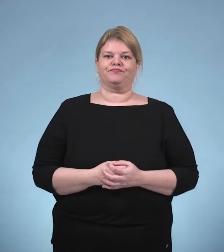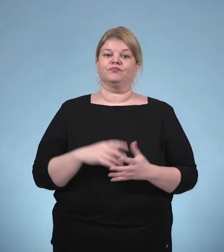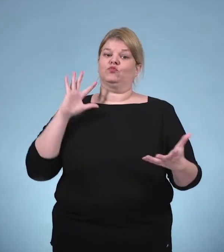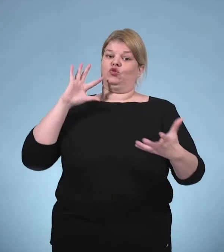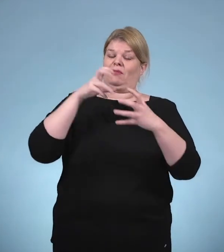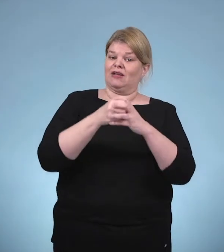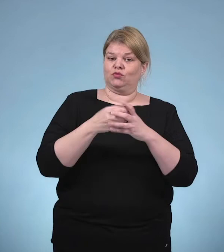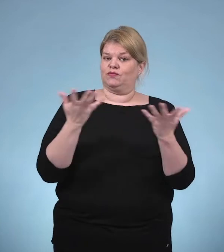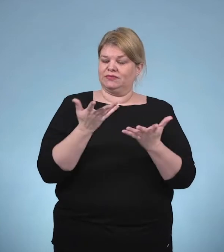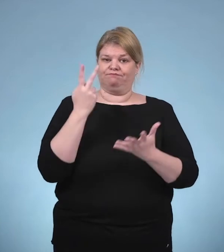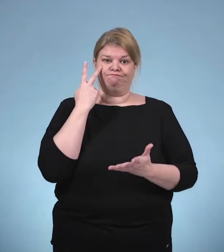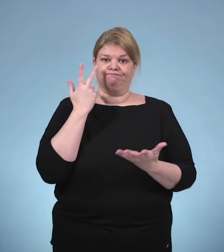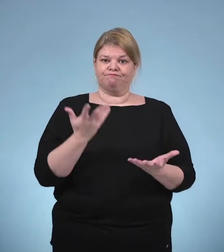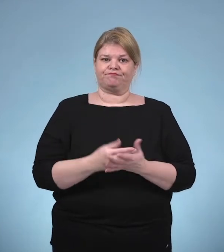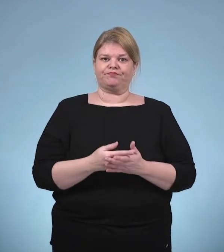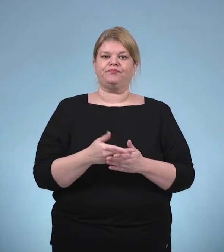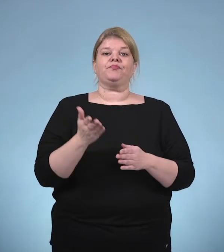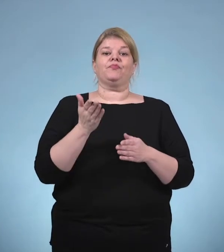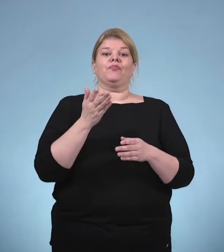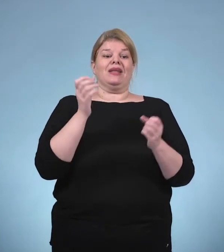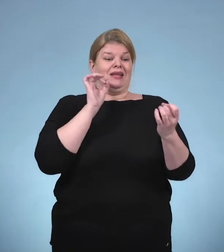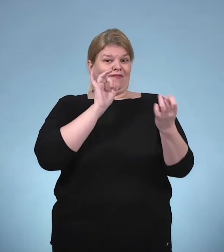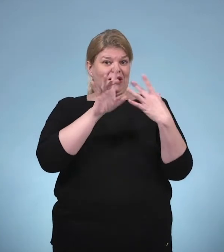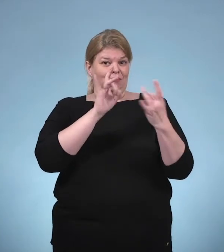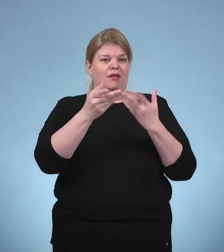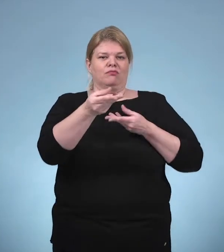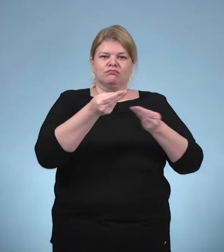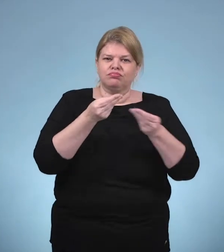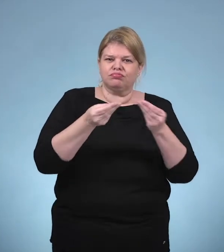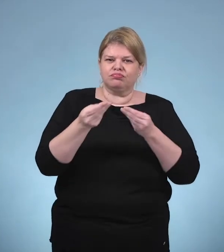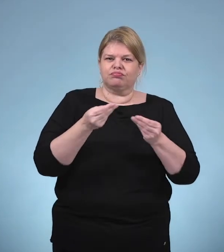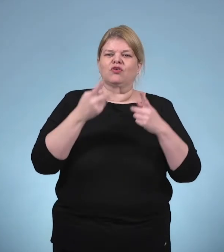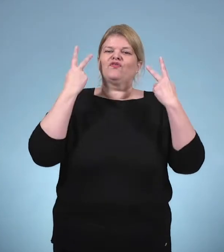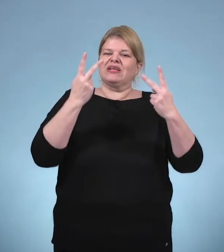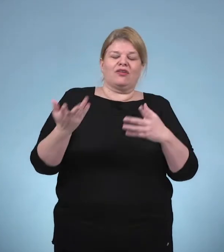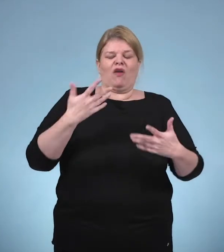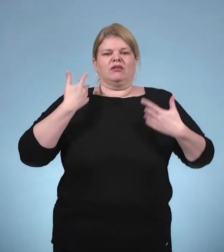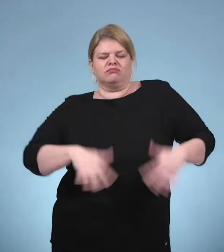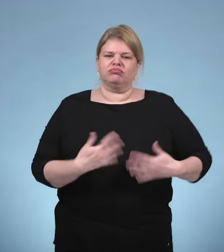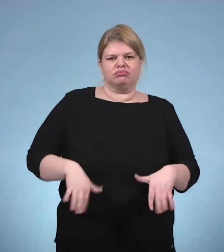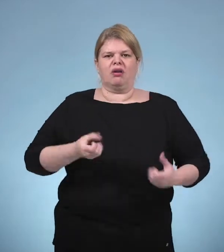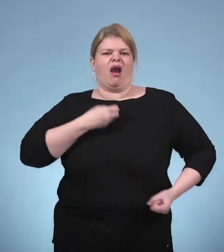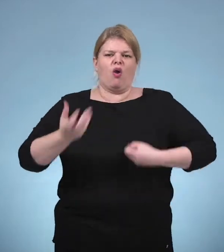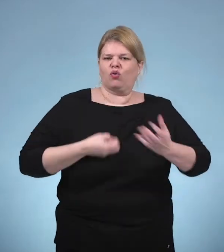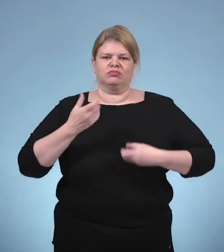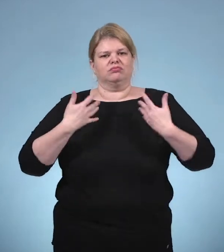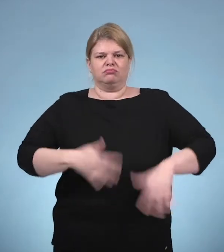Debriefing. Before the final reflection, do a small exercise with the participants to shake off the rolls.